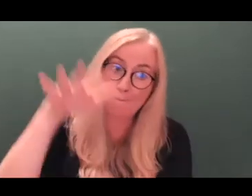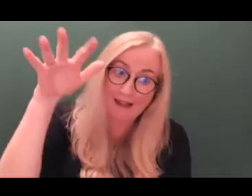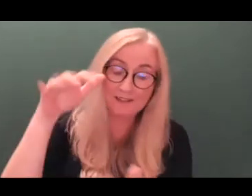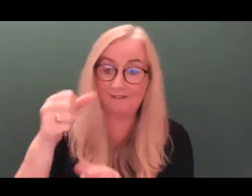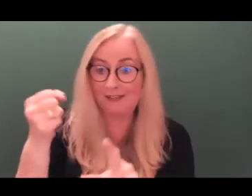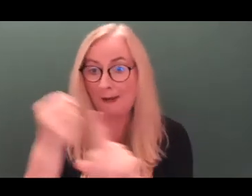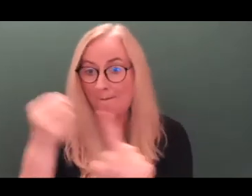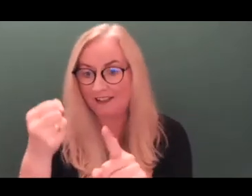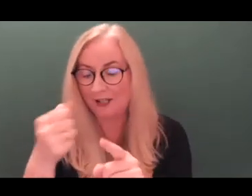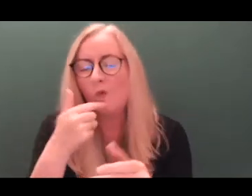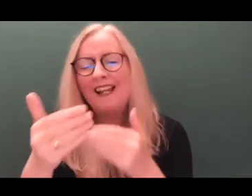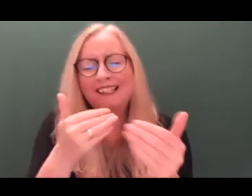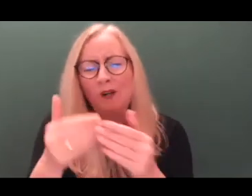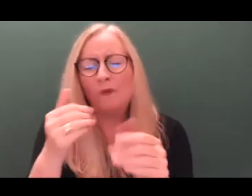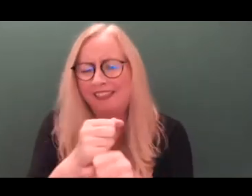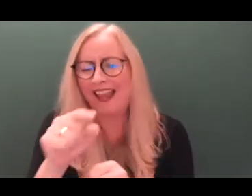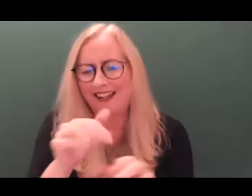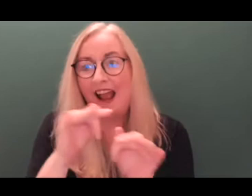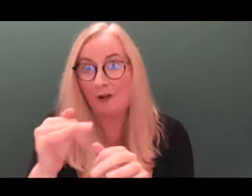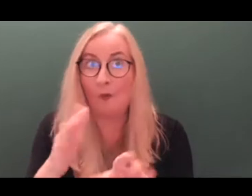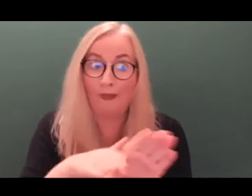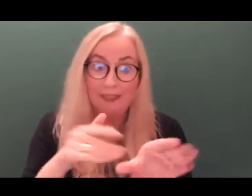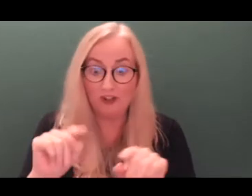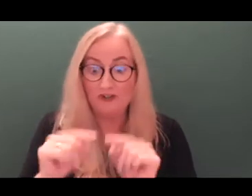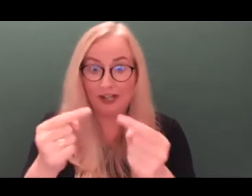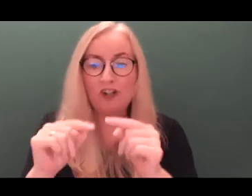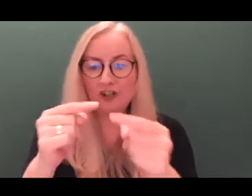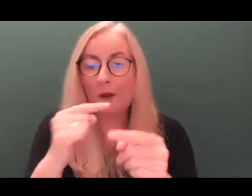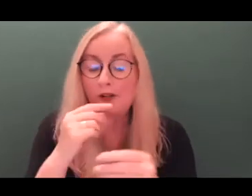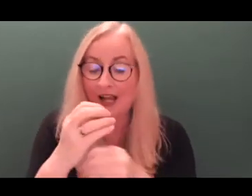deal with that later on with the challenges. The office will still continue, the general